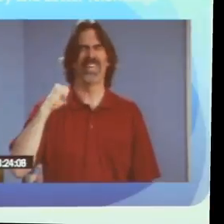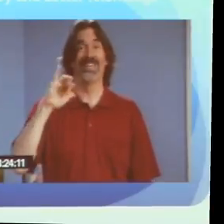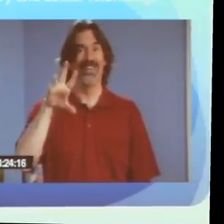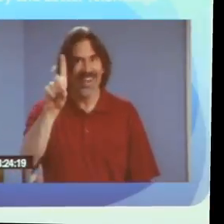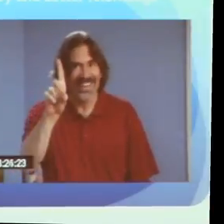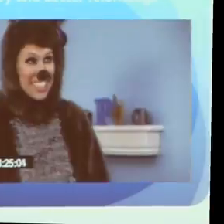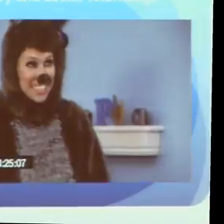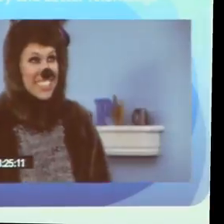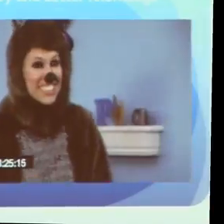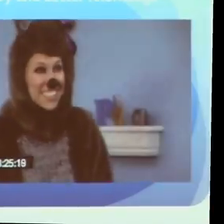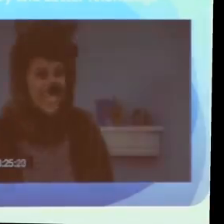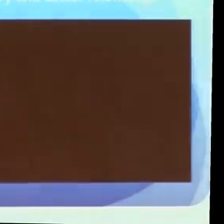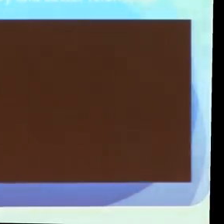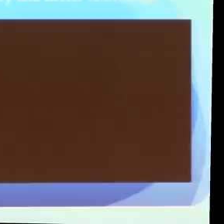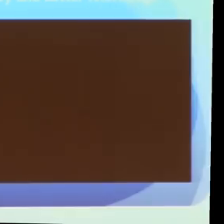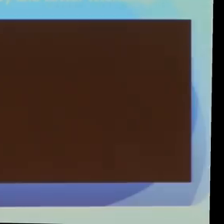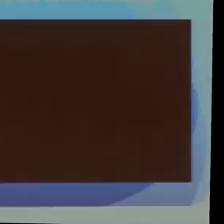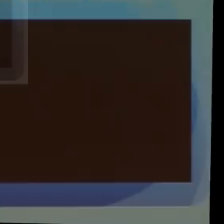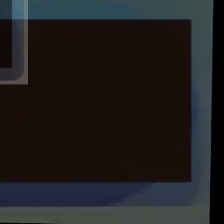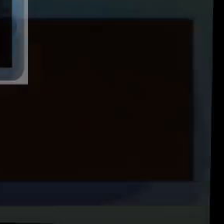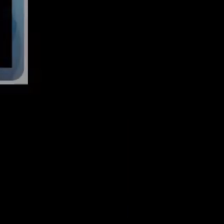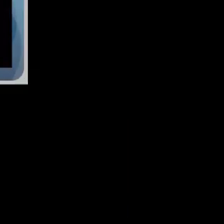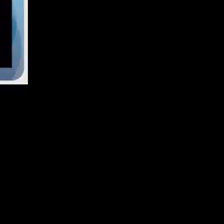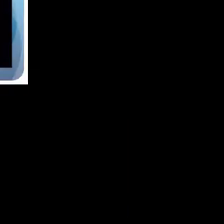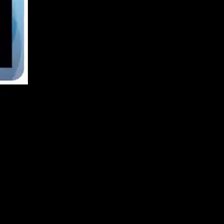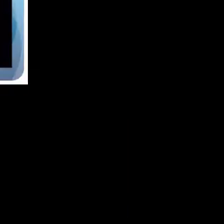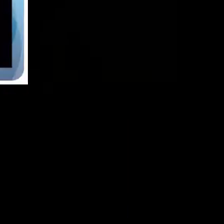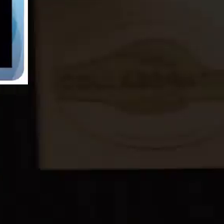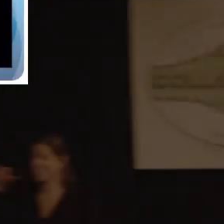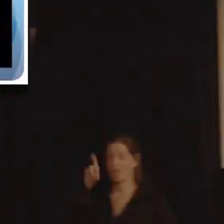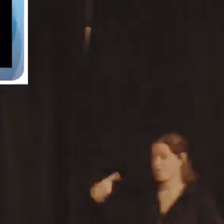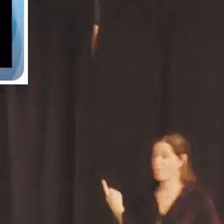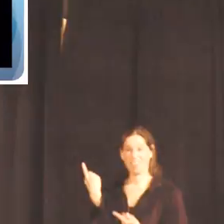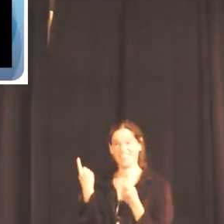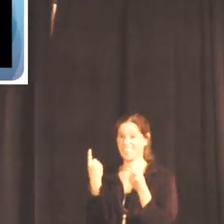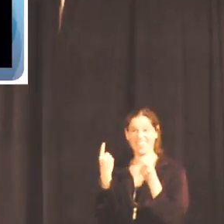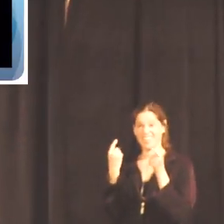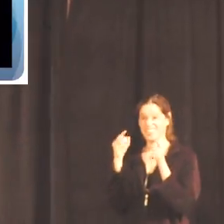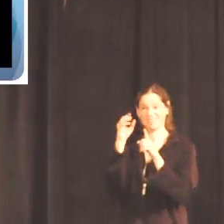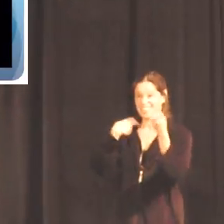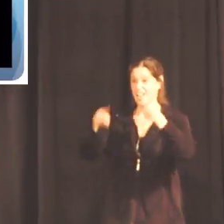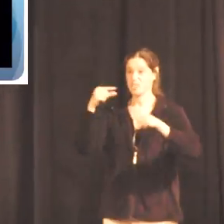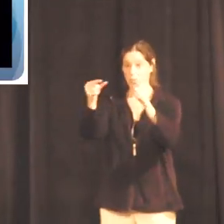back, did you say yard? [ Video stops ] So you see,